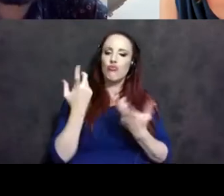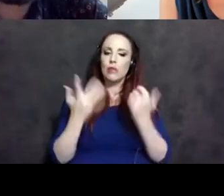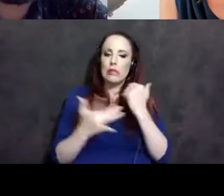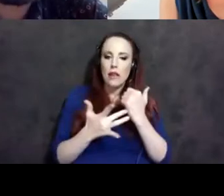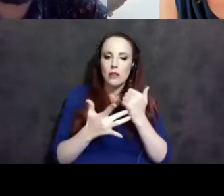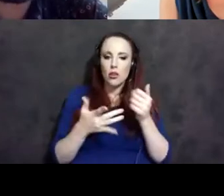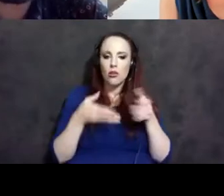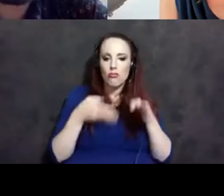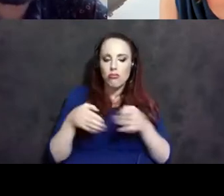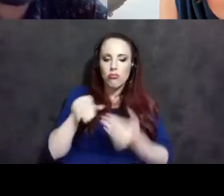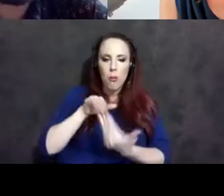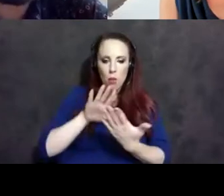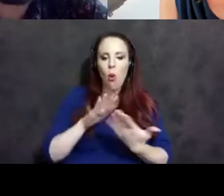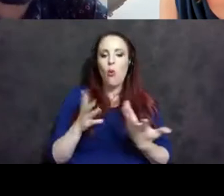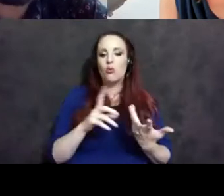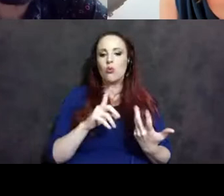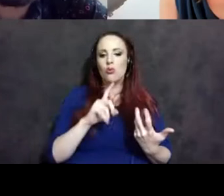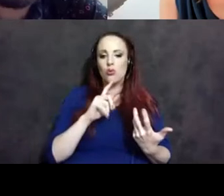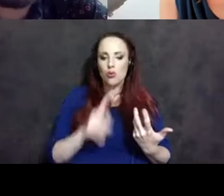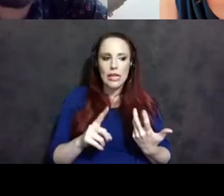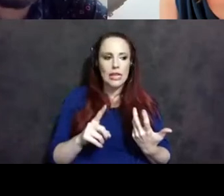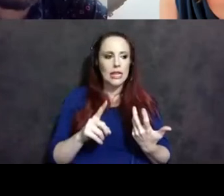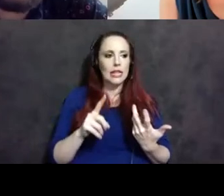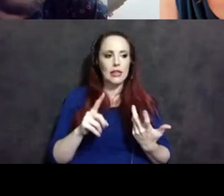A lot into empathy, compassion.